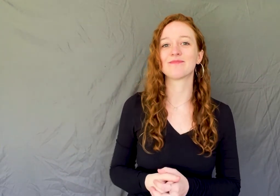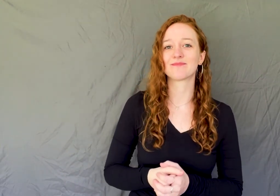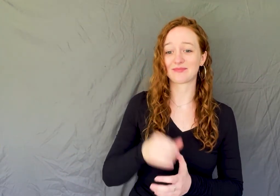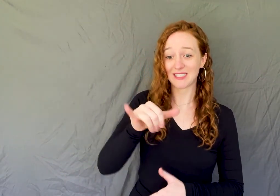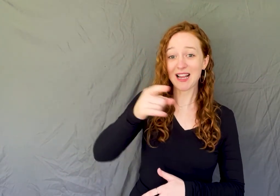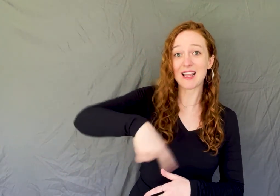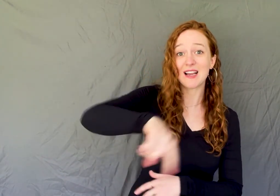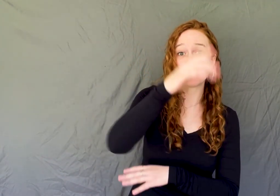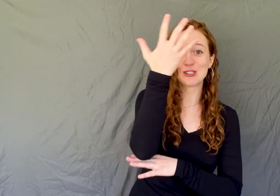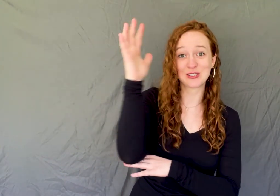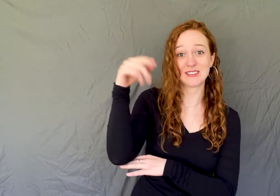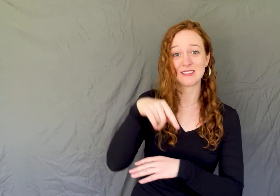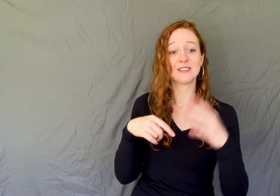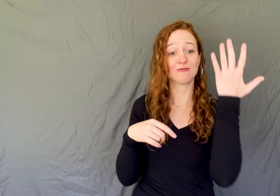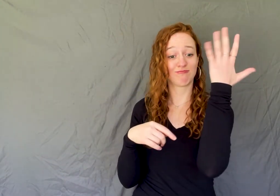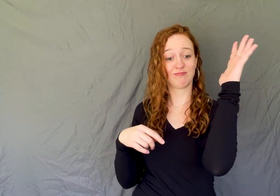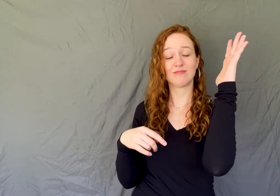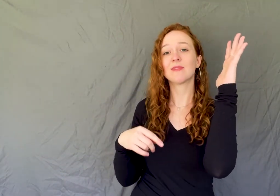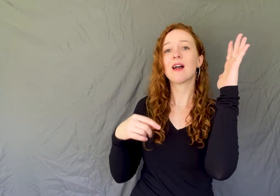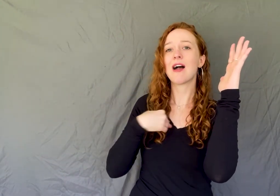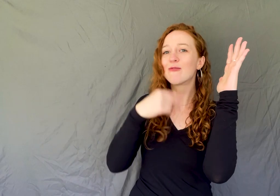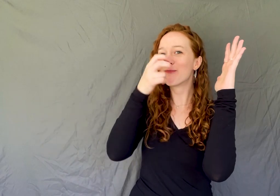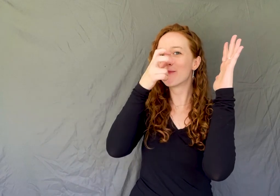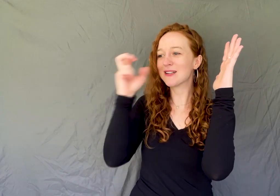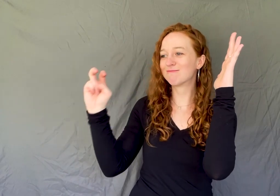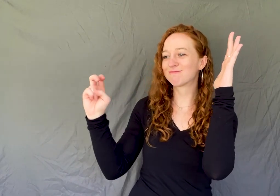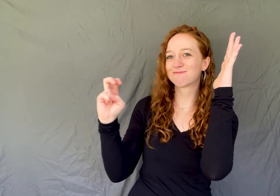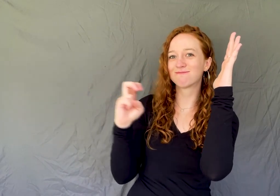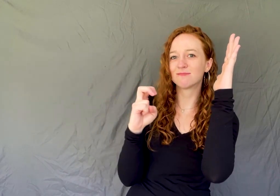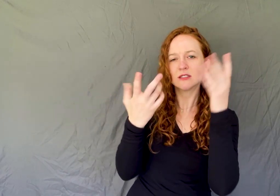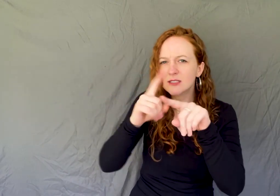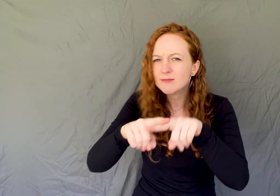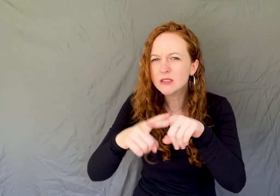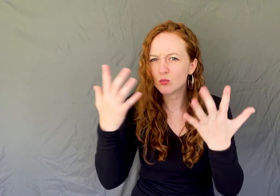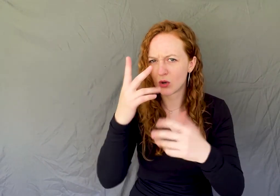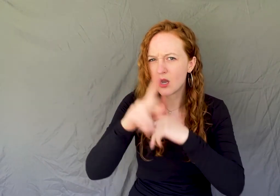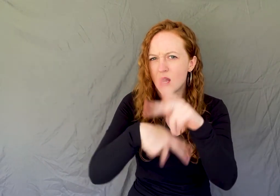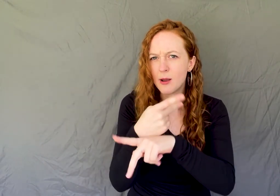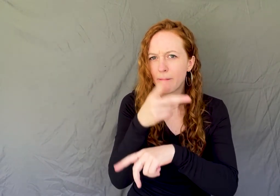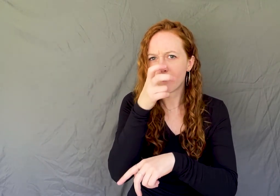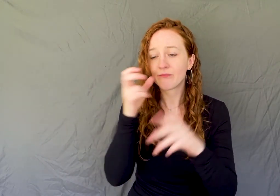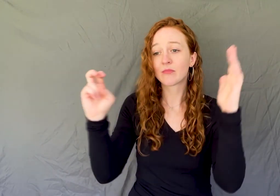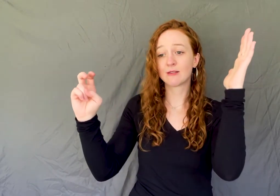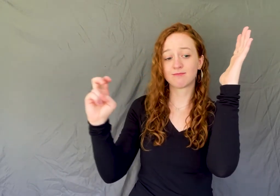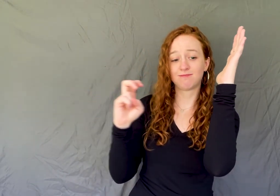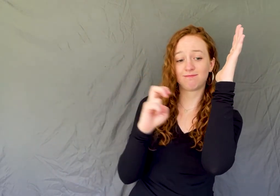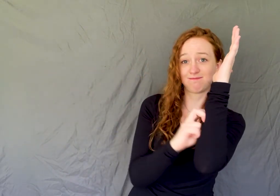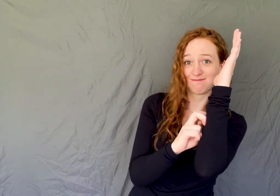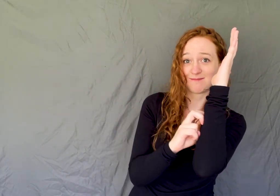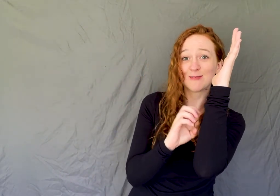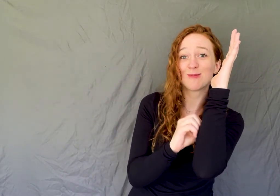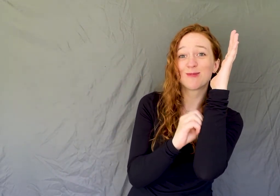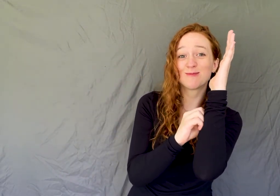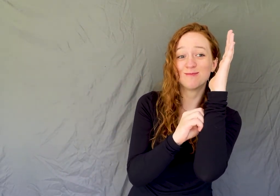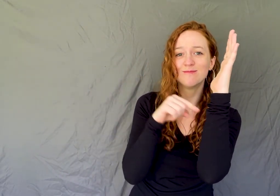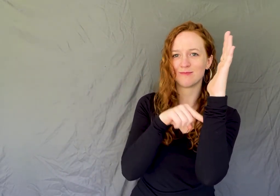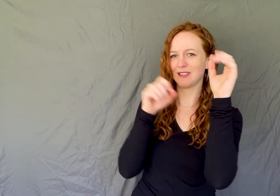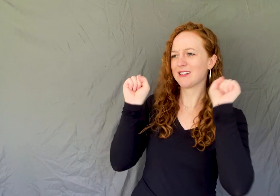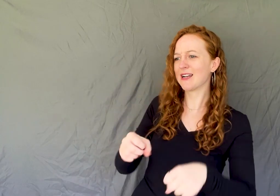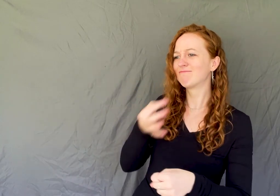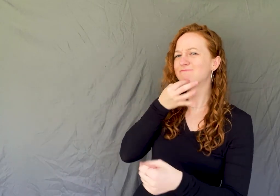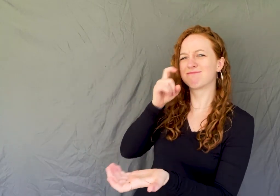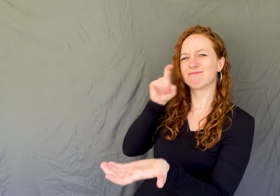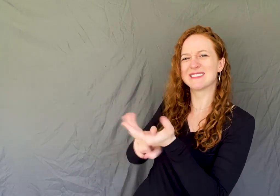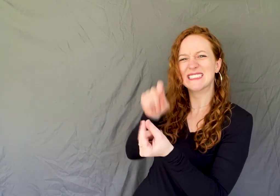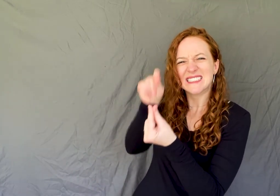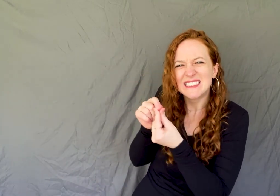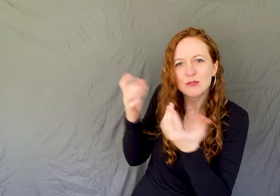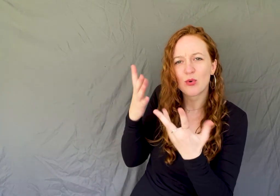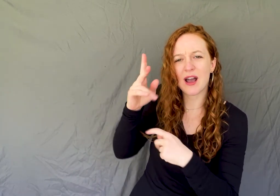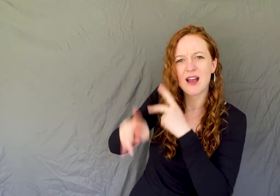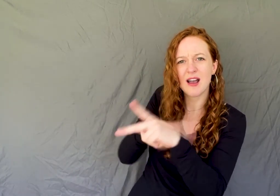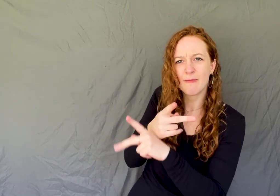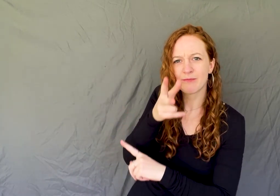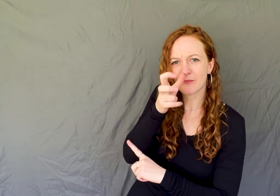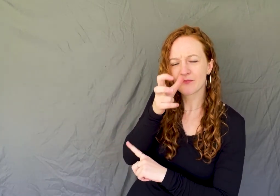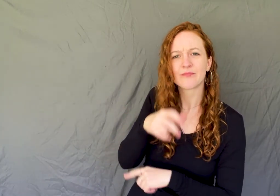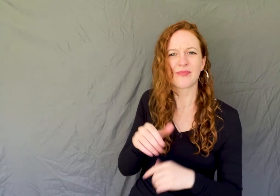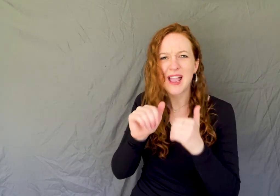When it comes to some species of insects, trees can accurately identify which bad guys they are up against.